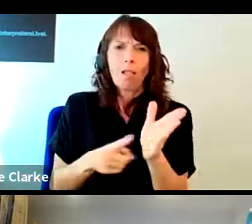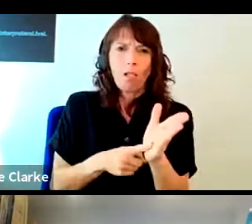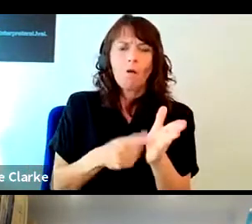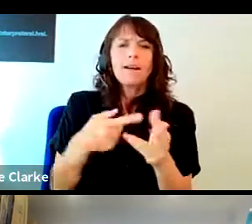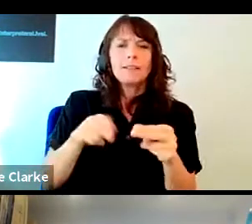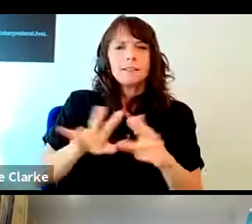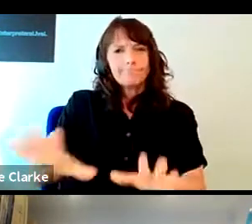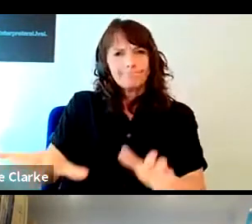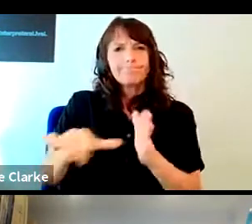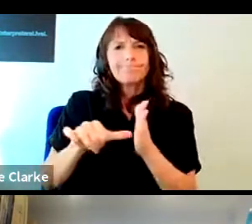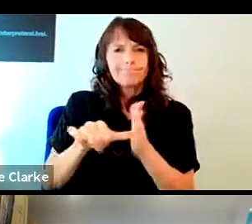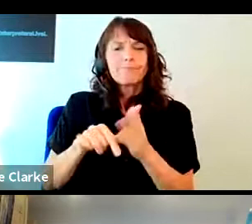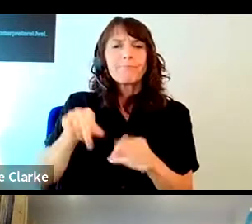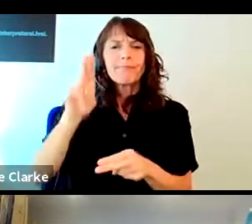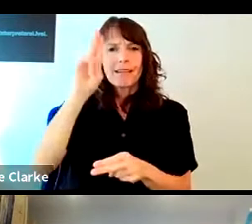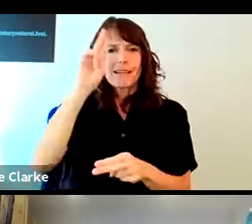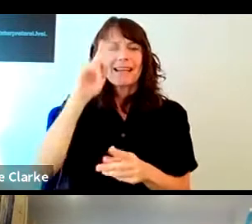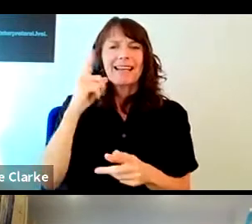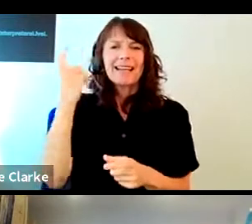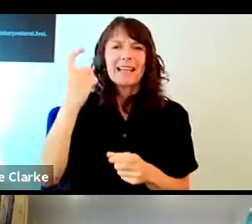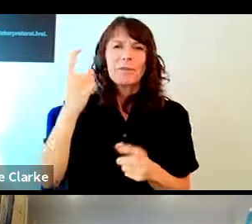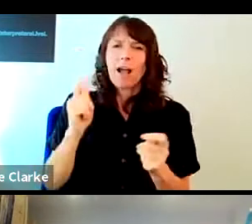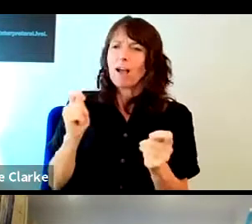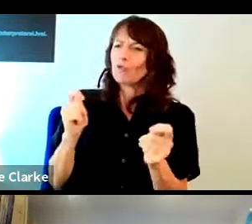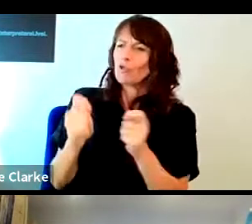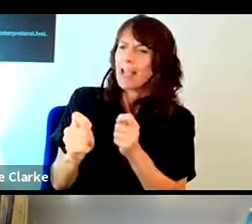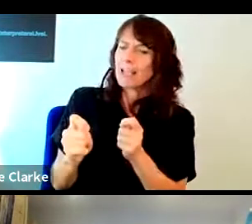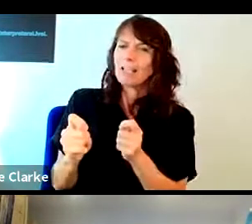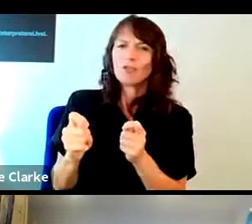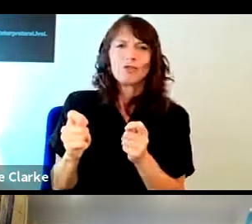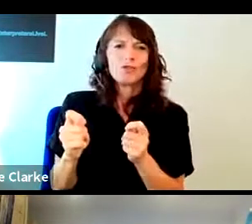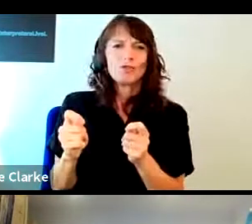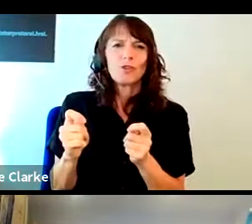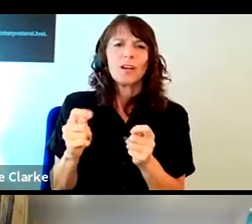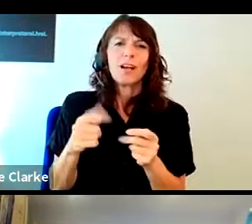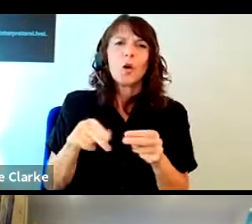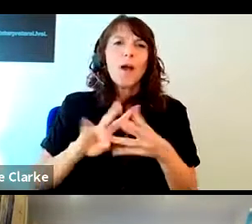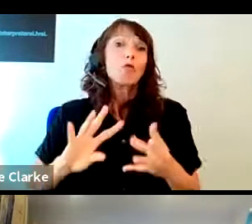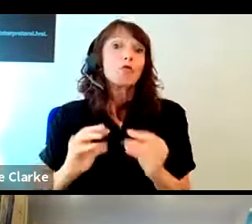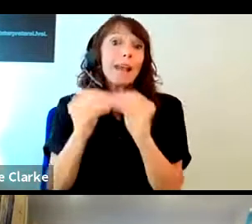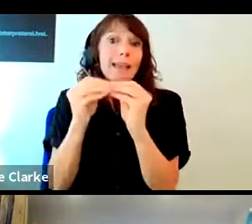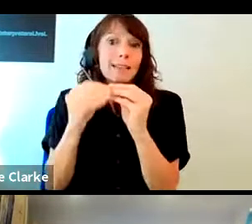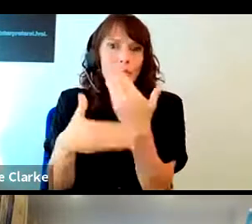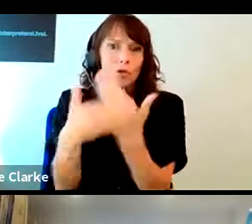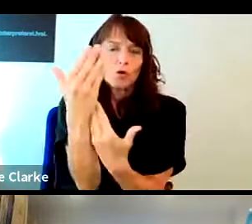that's the easiest place to start, we're always like, oh, we're creating a new website and I think